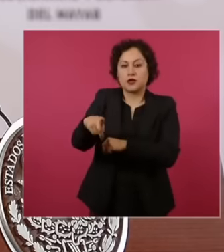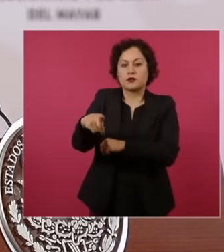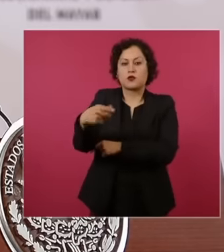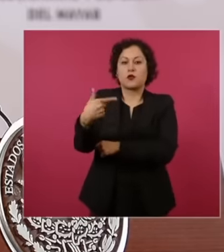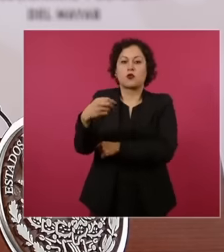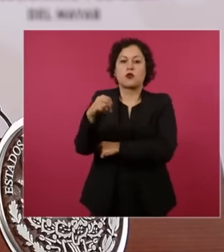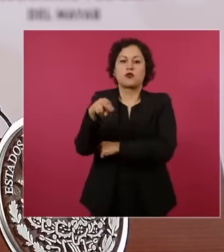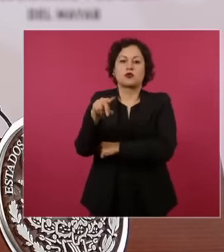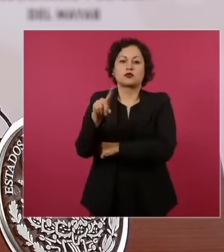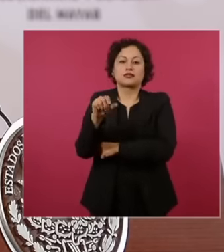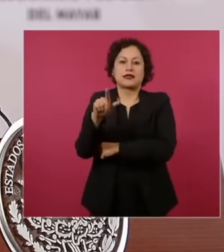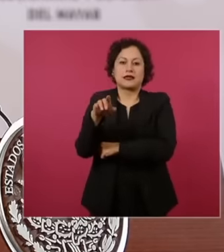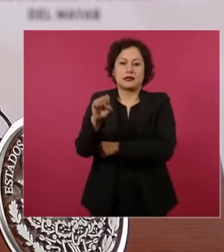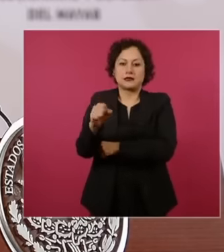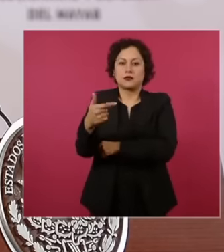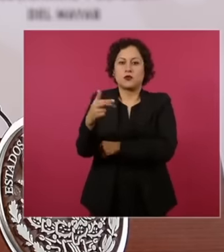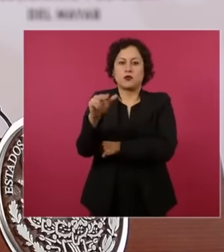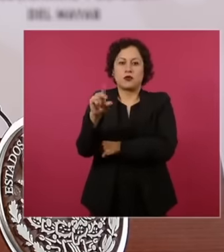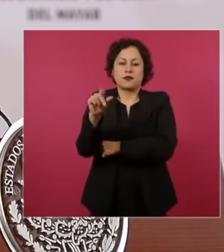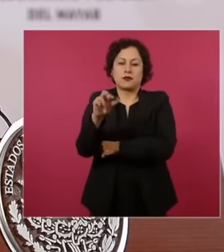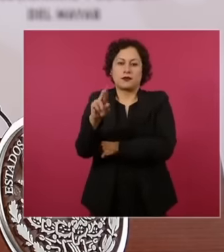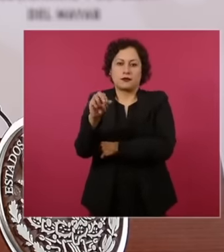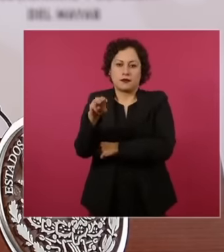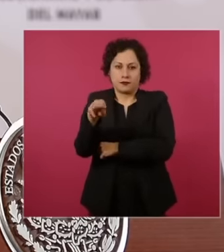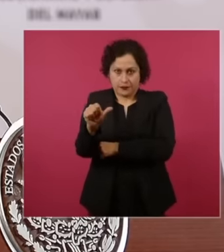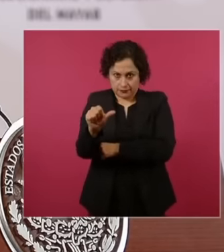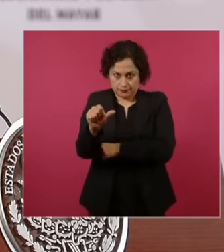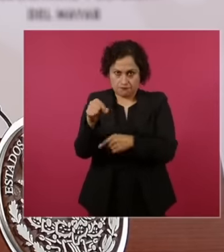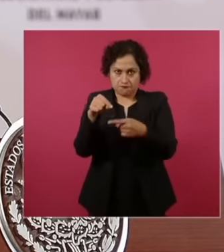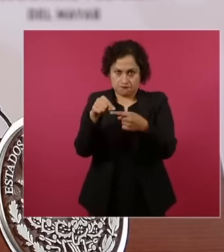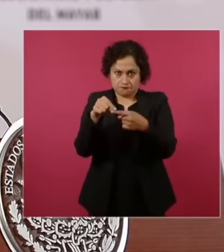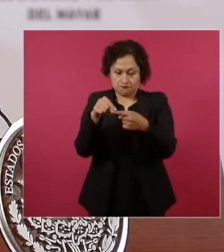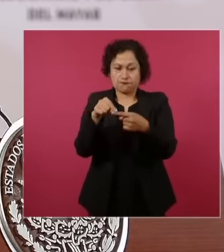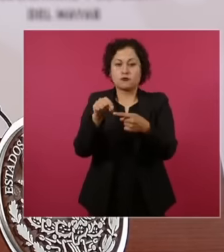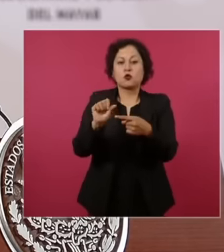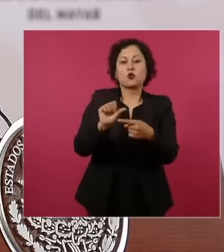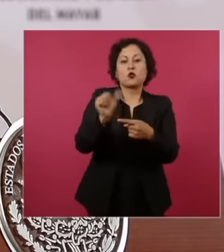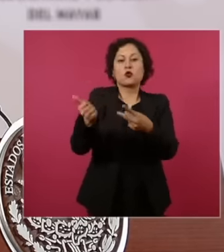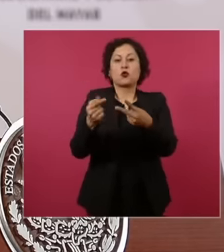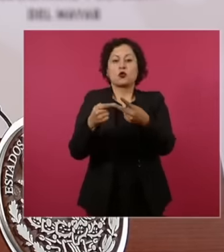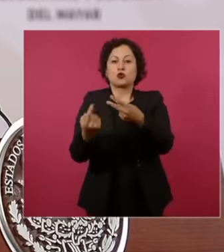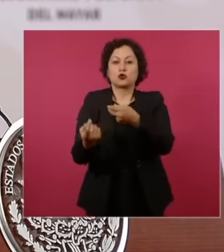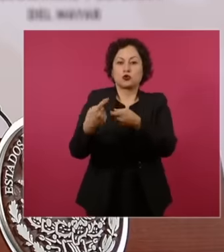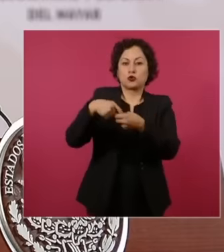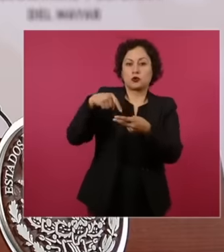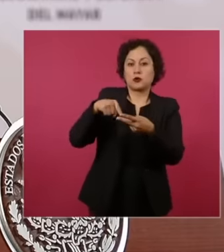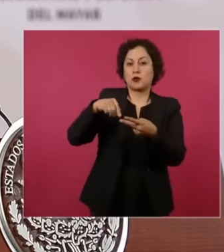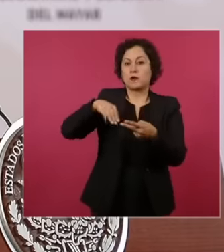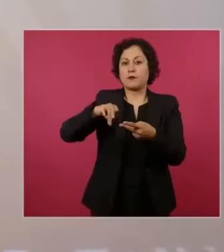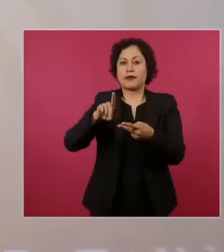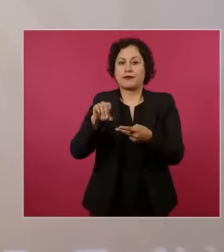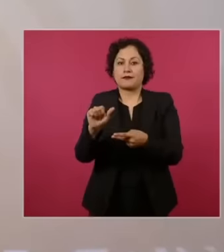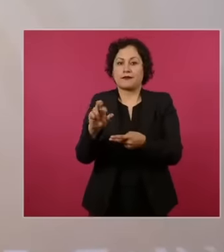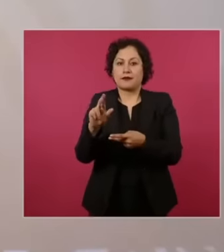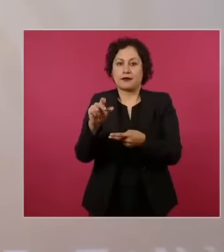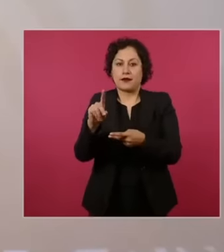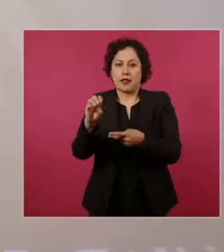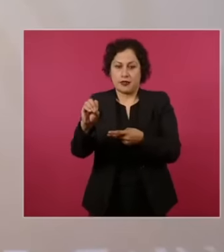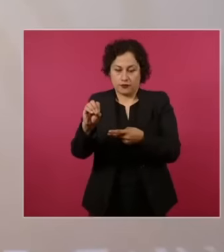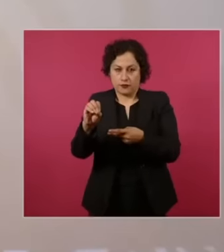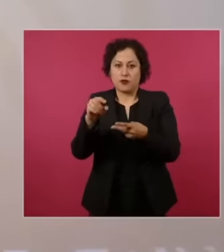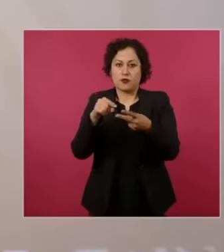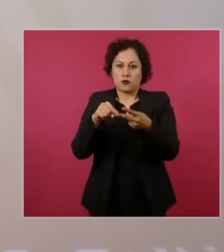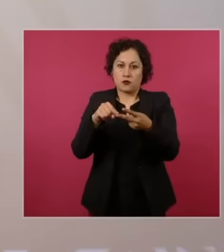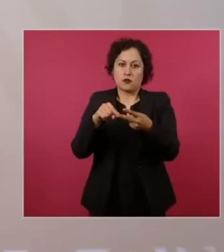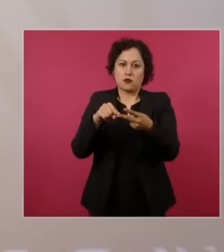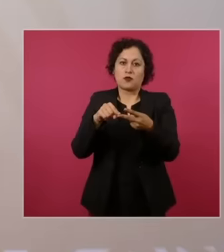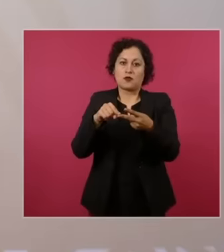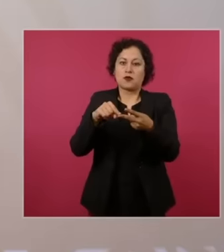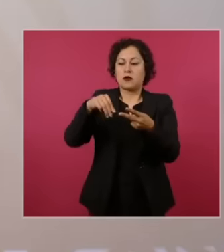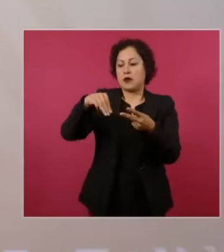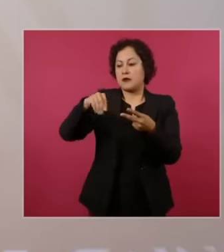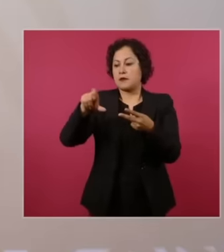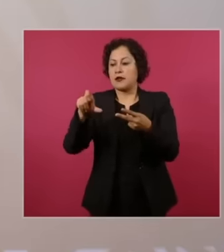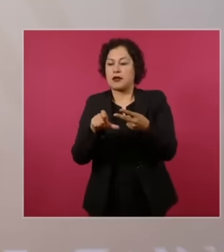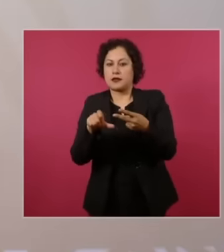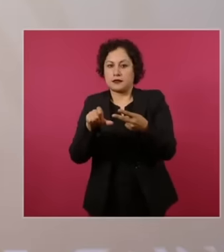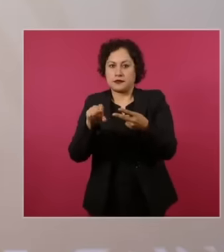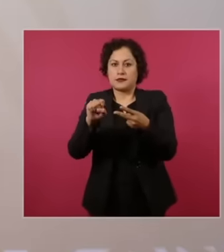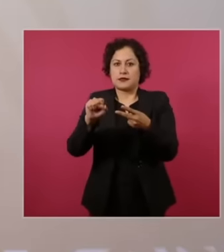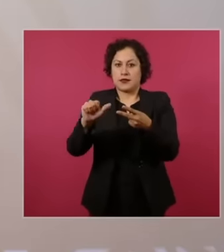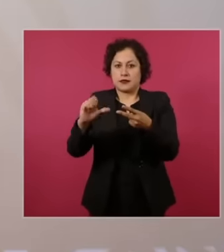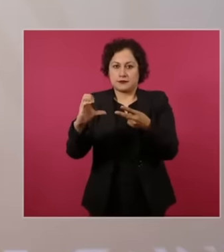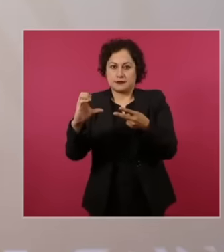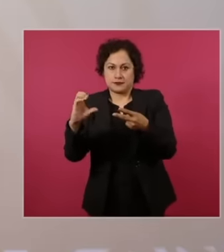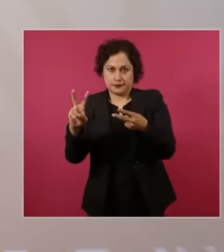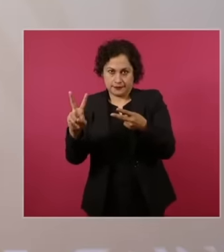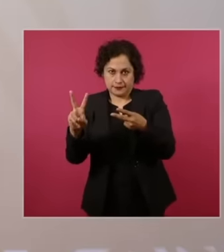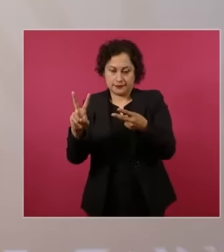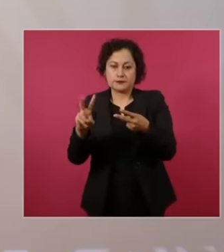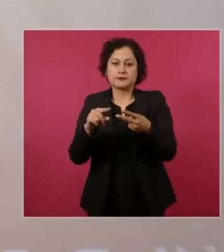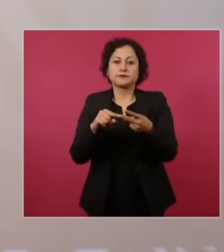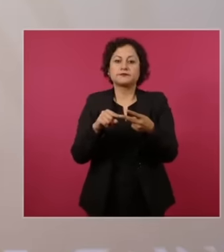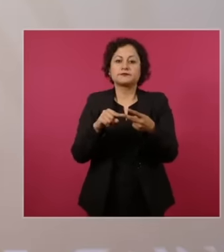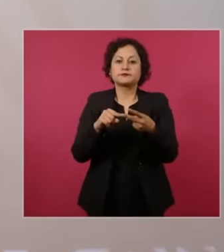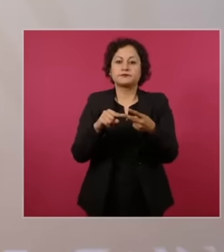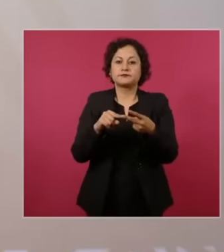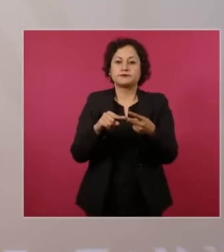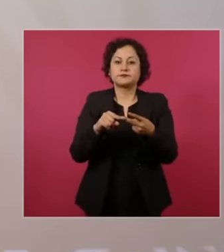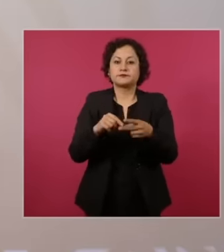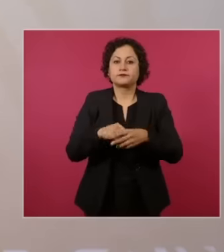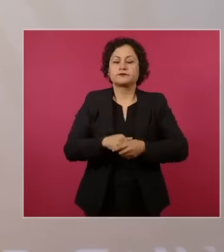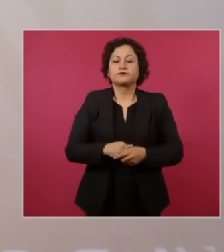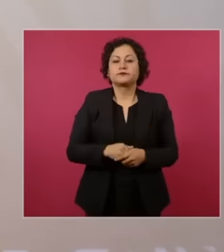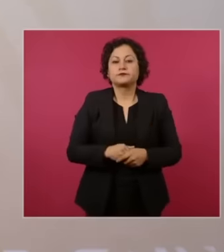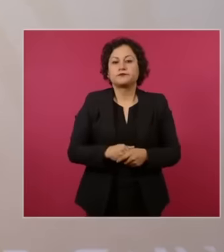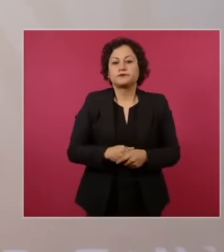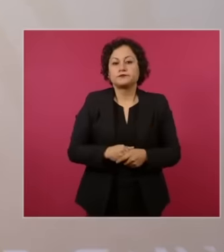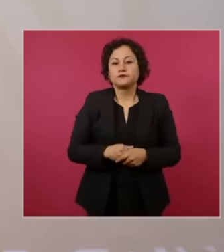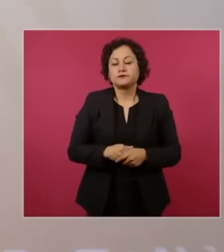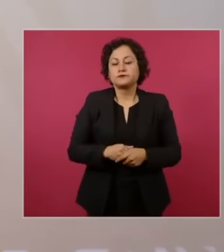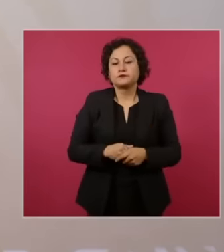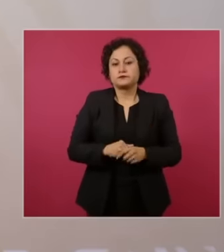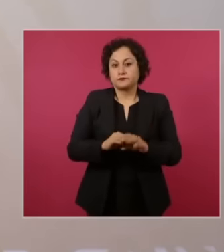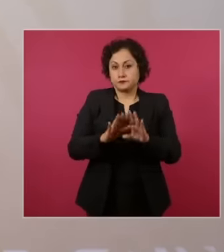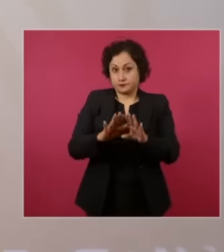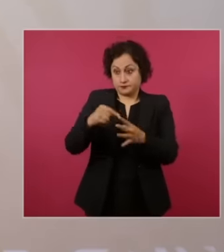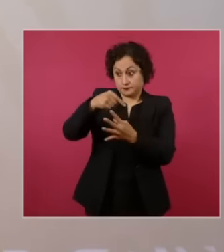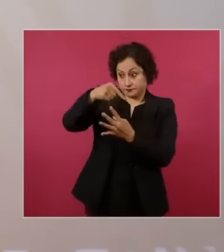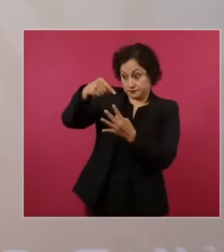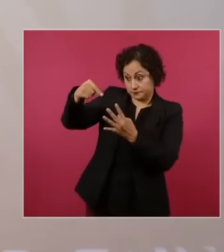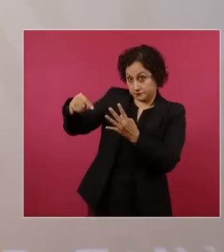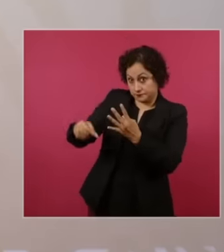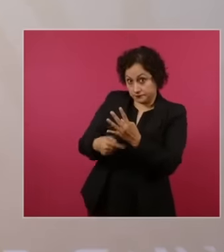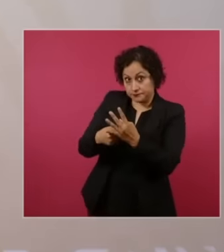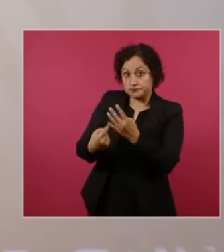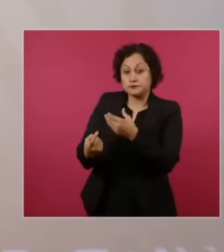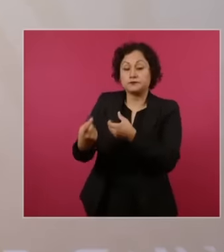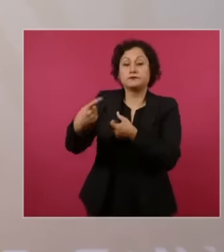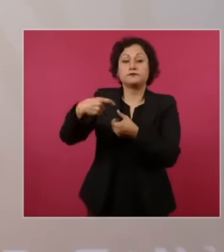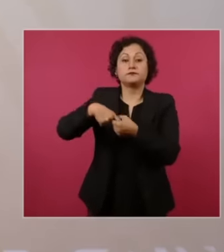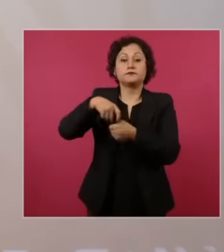uh also latinus media radio saa latinus media MX Hub Sad decd Now, uh, these, there are